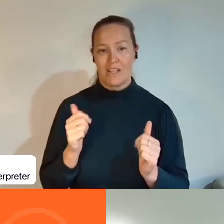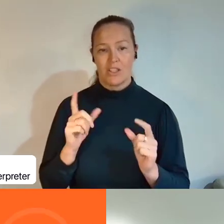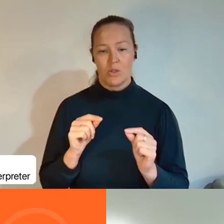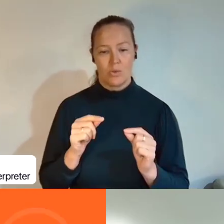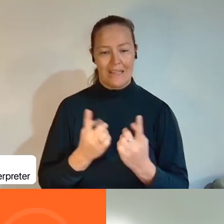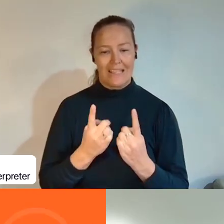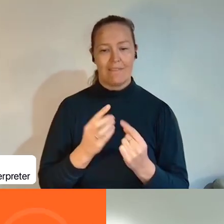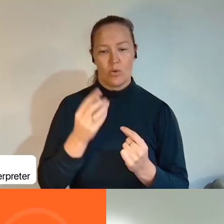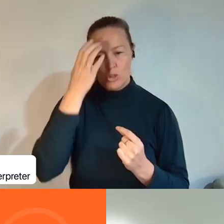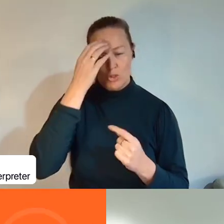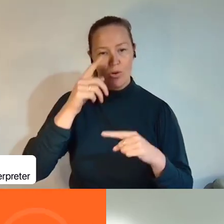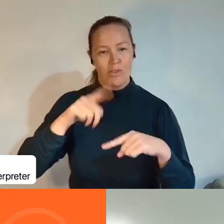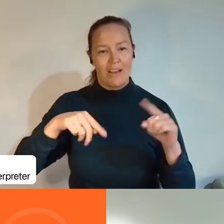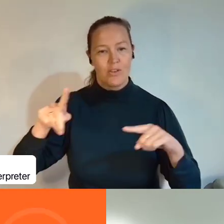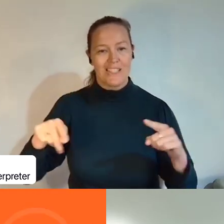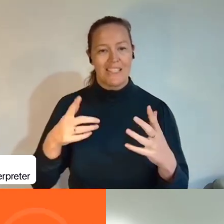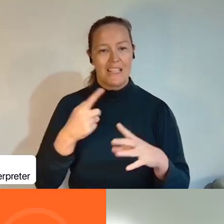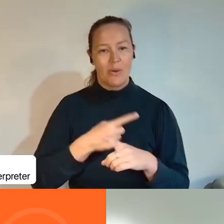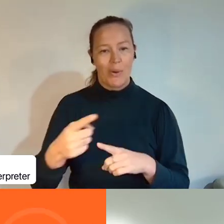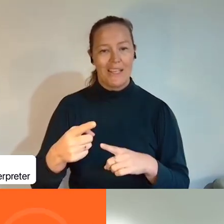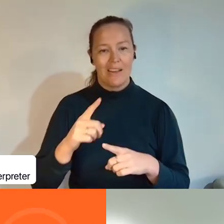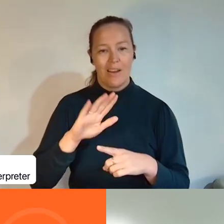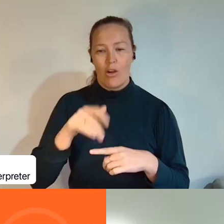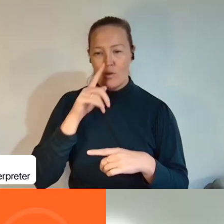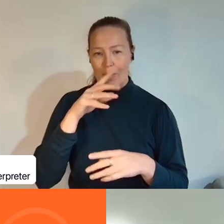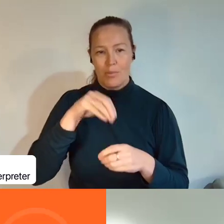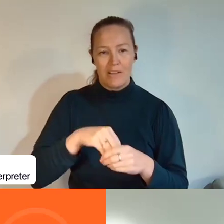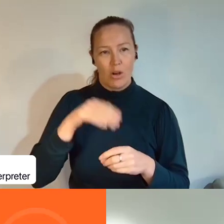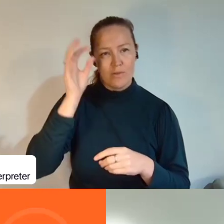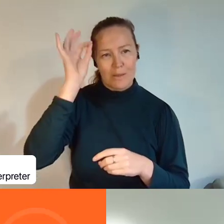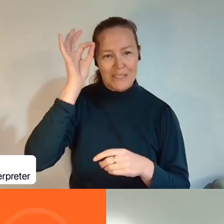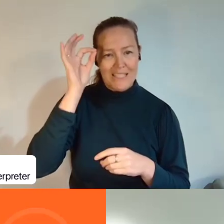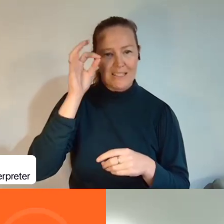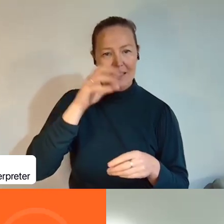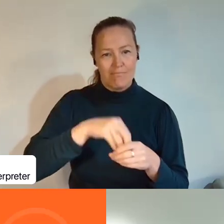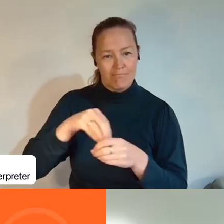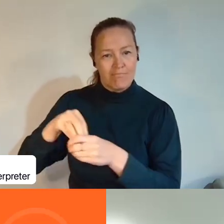week on Monday about people being involved in committees and things. It almost links to what